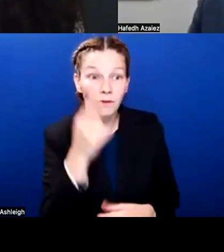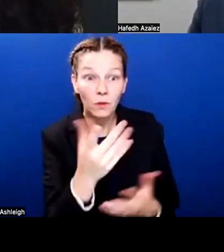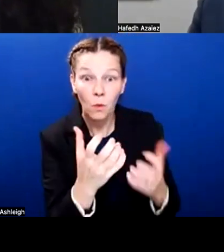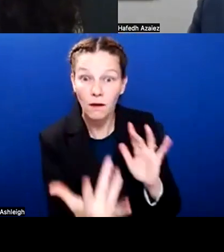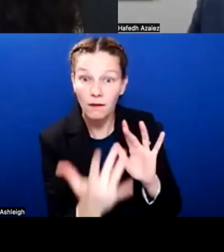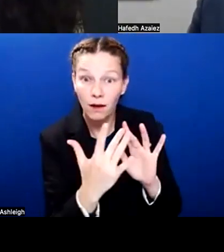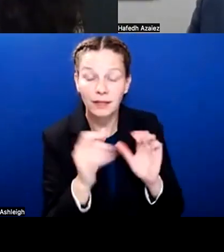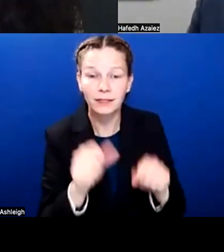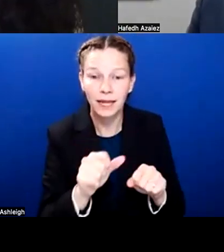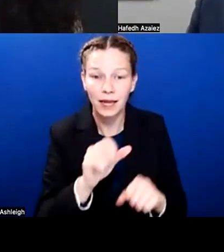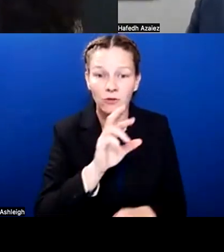at roundrockisd.org.